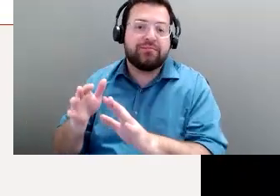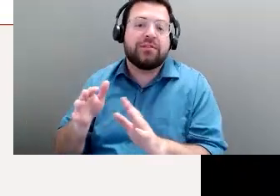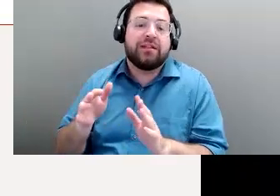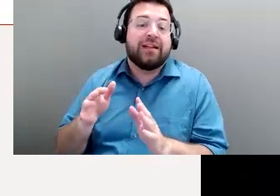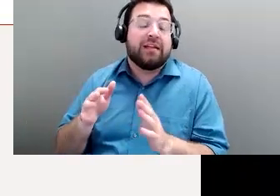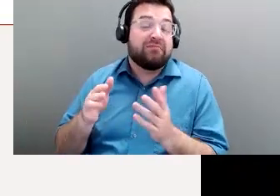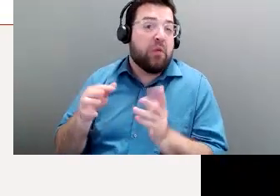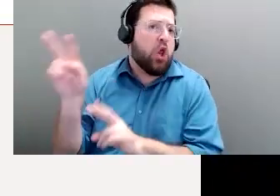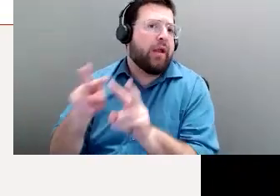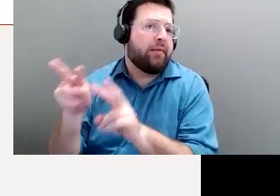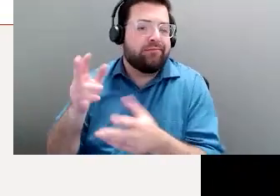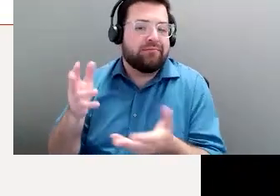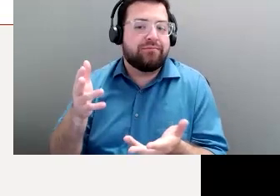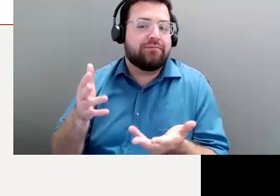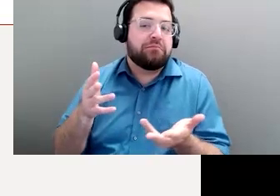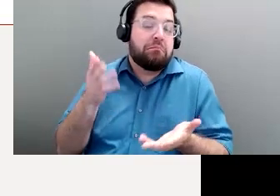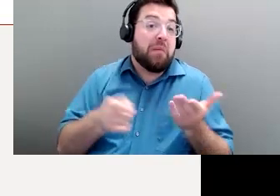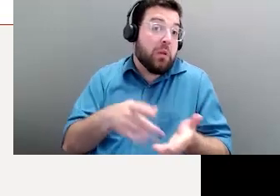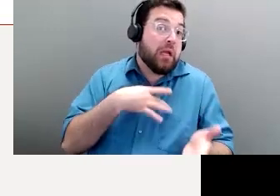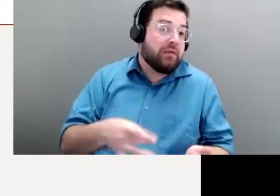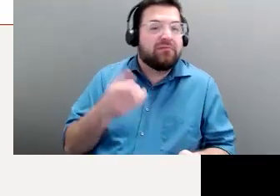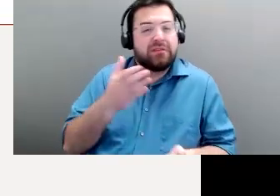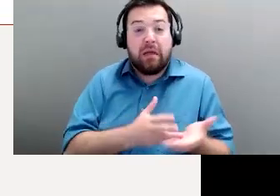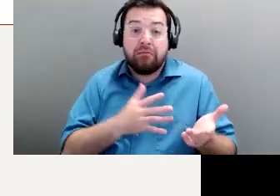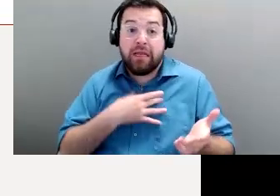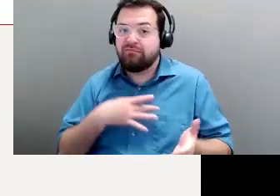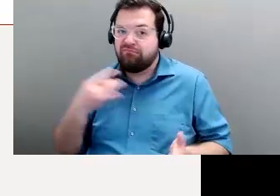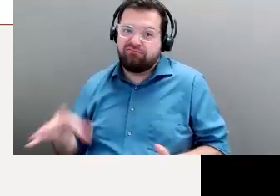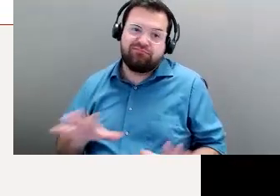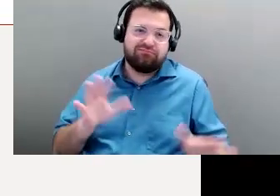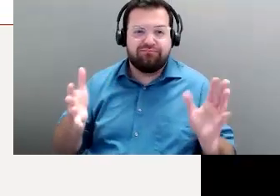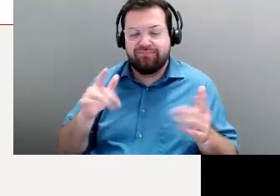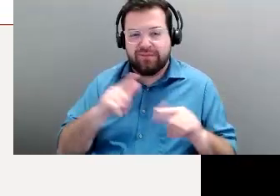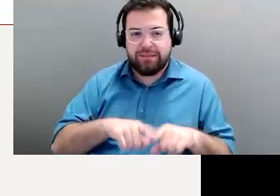Some do, some don’t. But it allows you to store and save